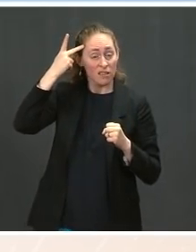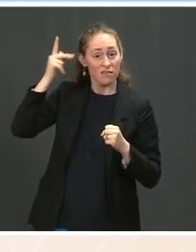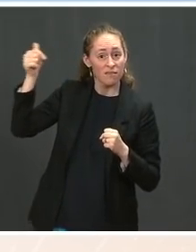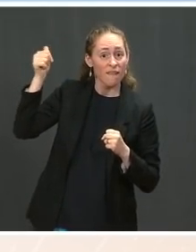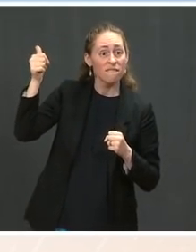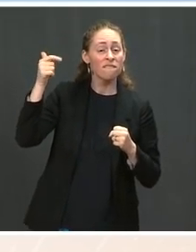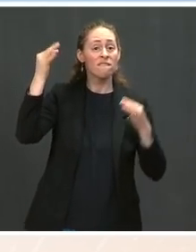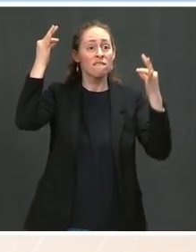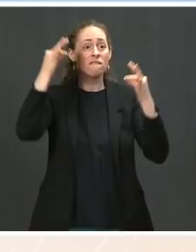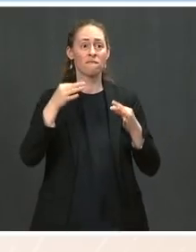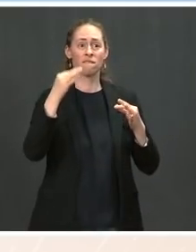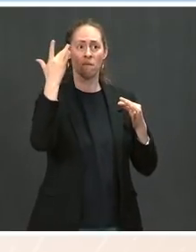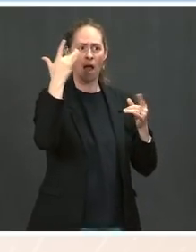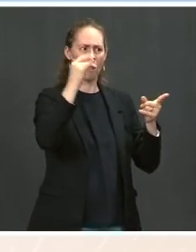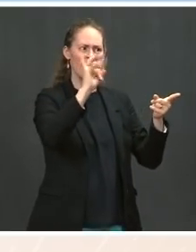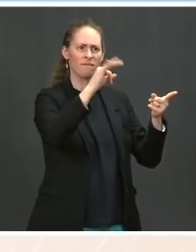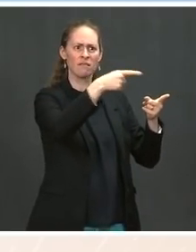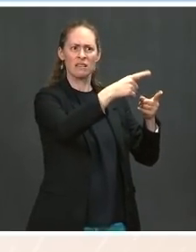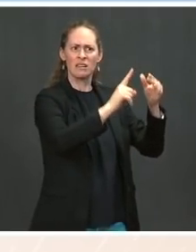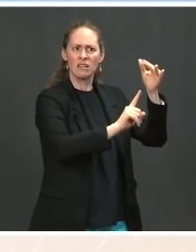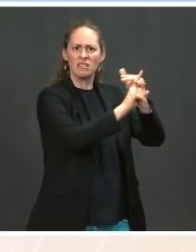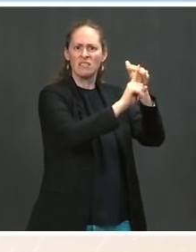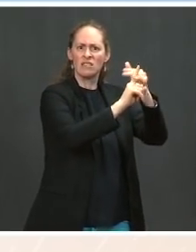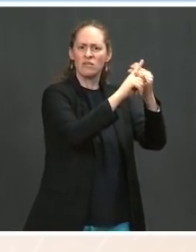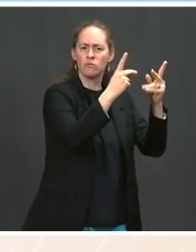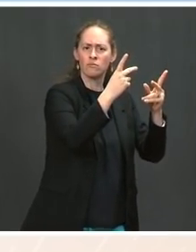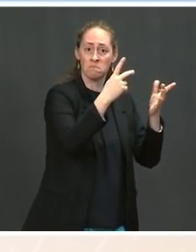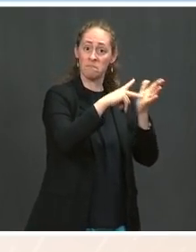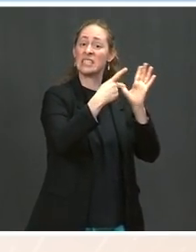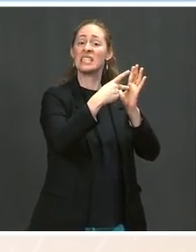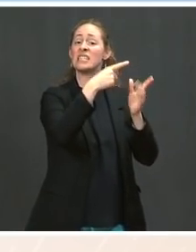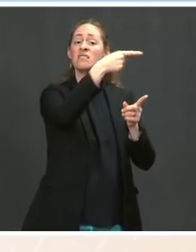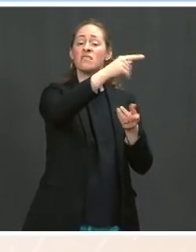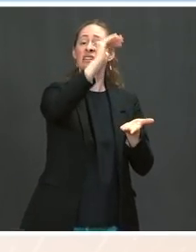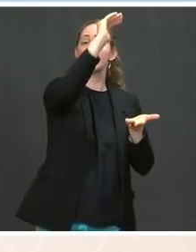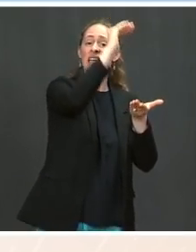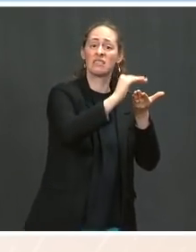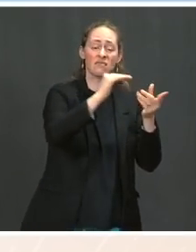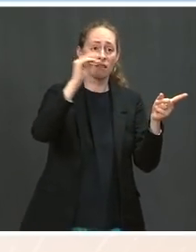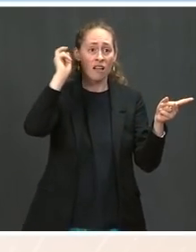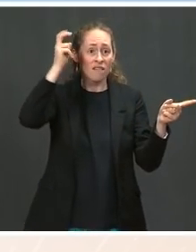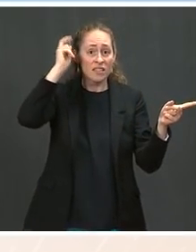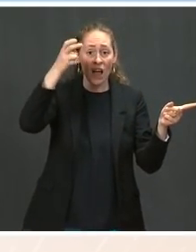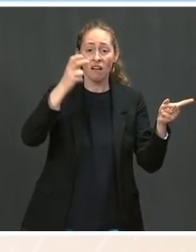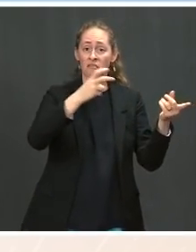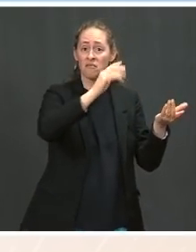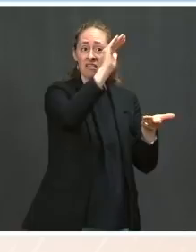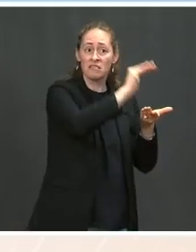Ms. Psaki: Well, I will say that the President made this decision after close consultations and close discussion with --